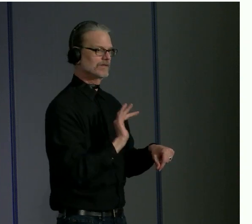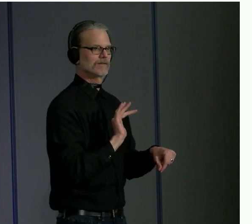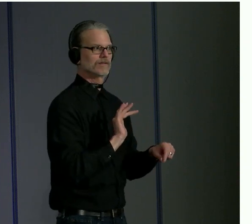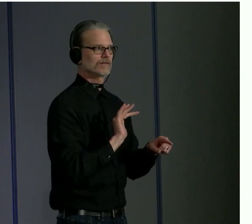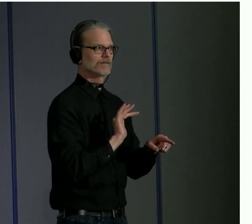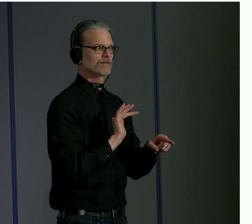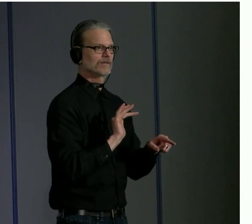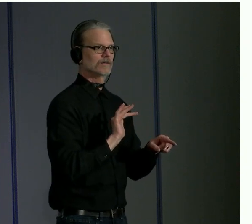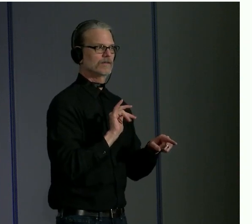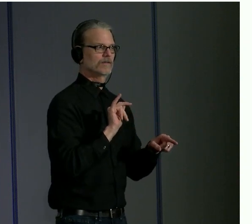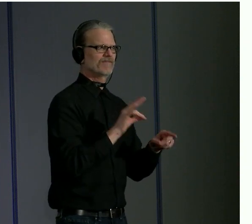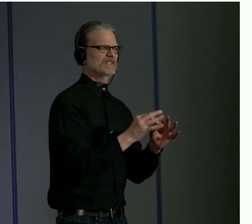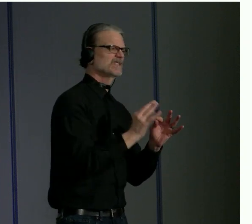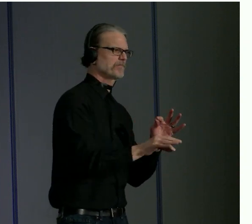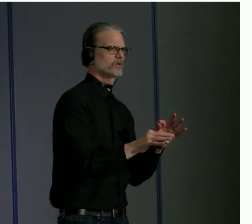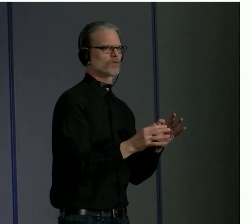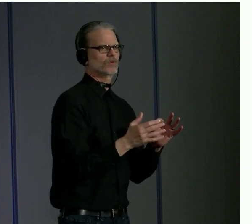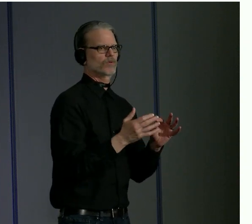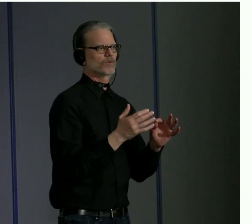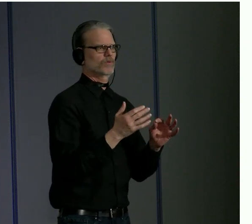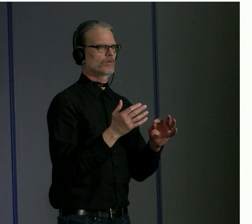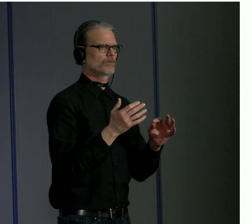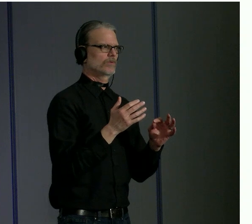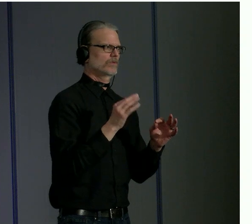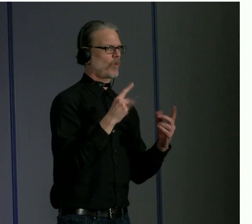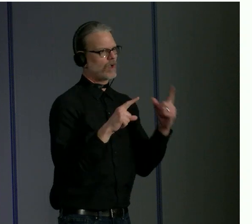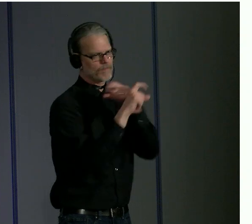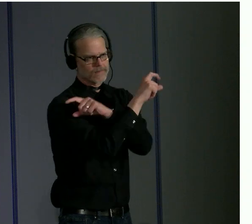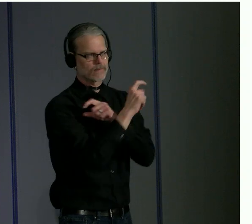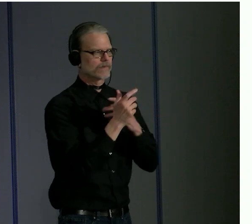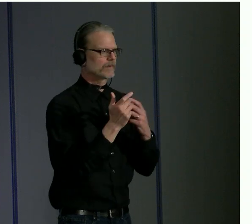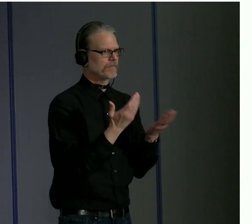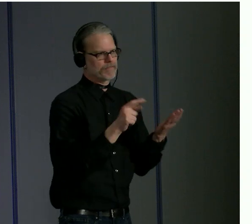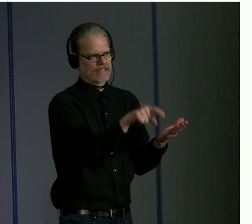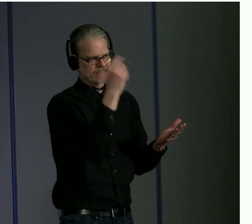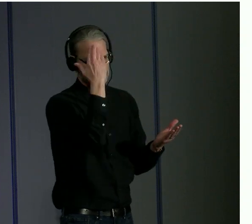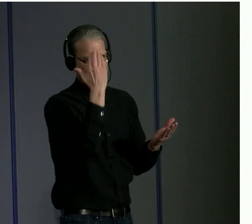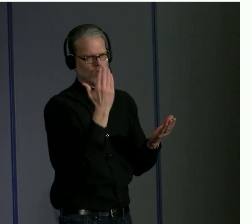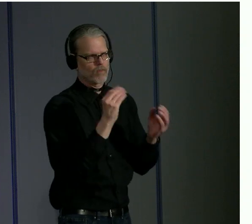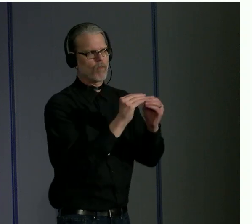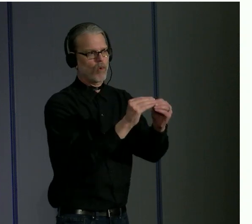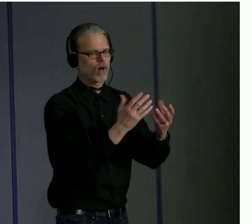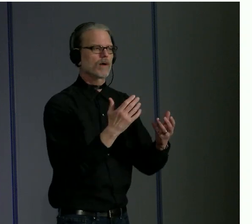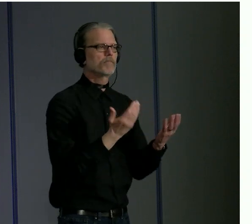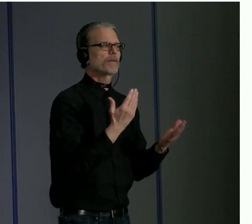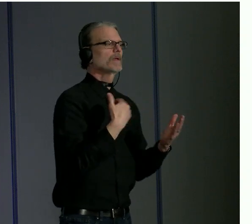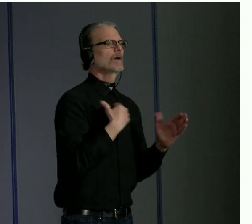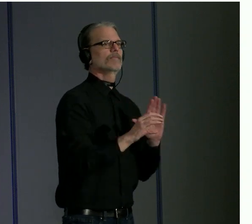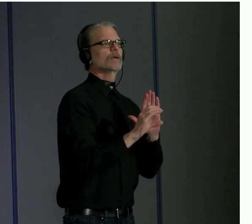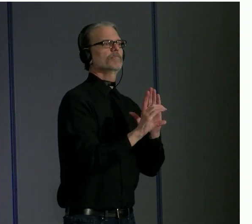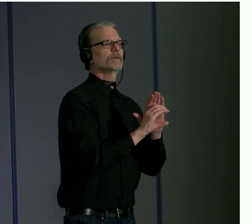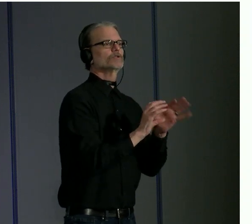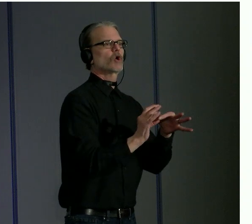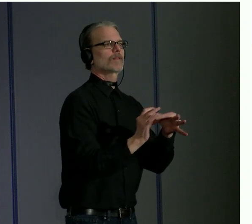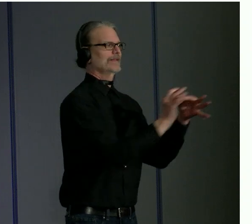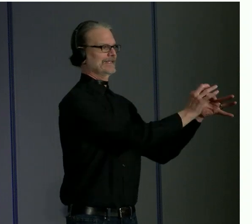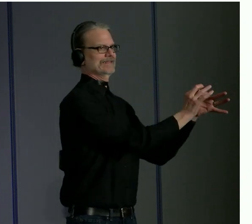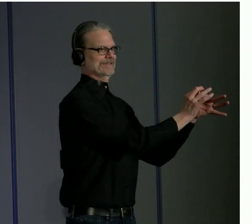or simple they might need to know, I might have the graphic linked to that actual URL.